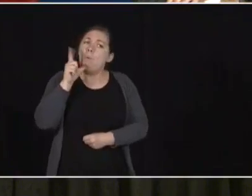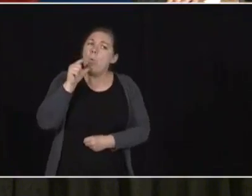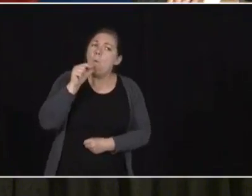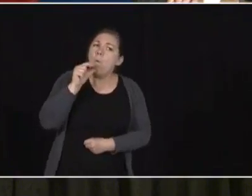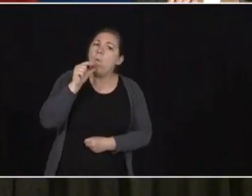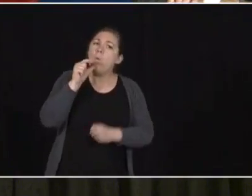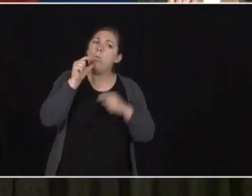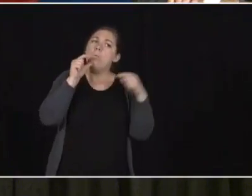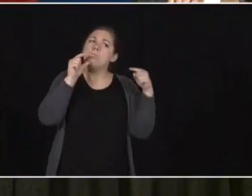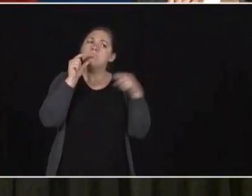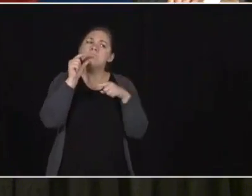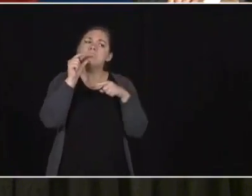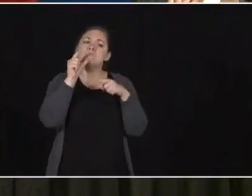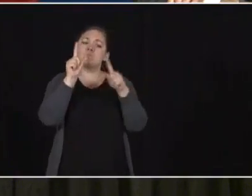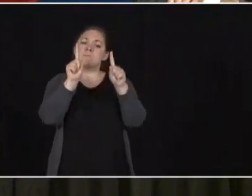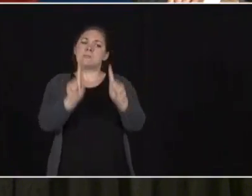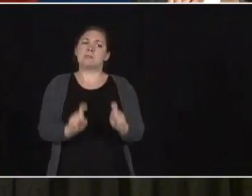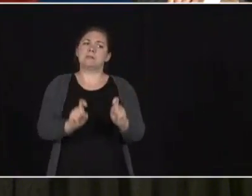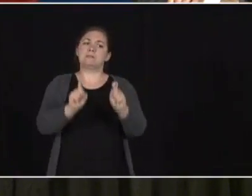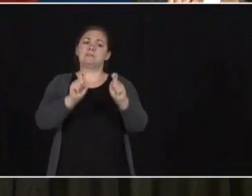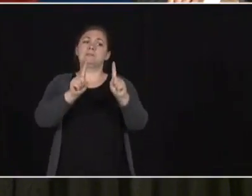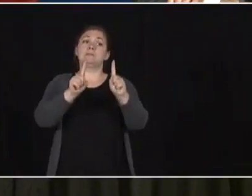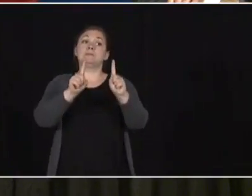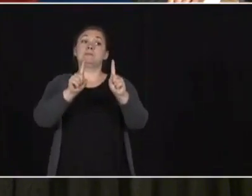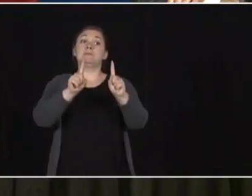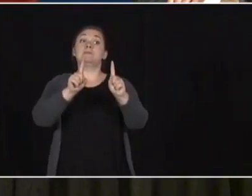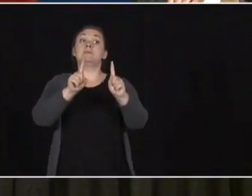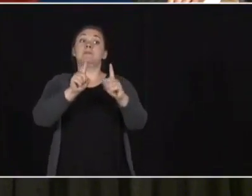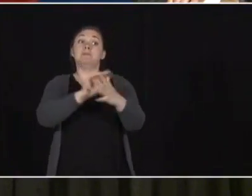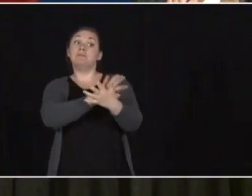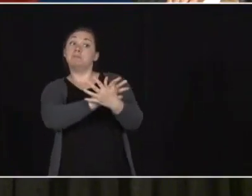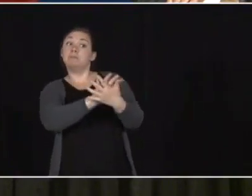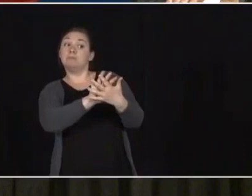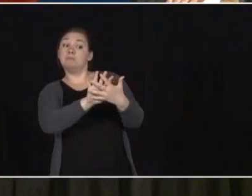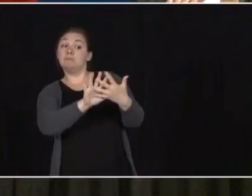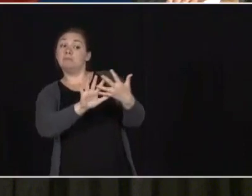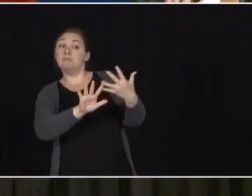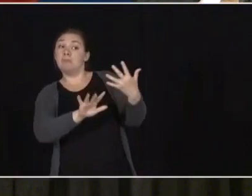and who can get tested in Ontario right now. Maybe if you could just comment